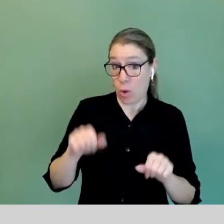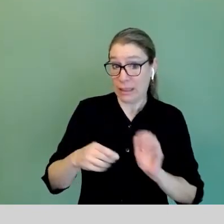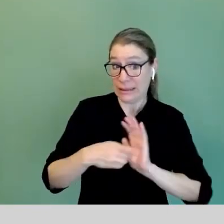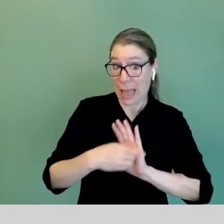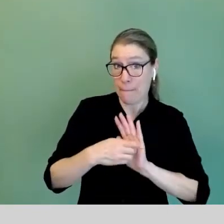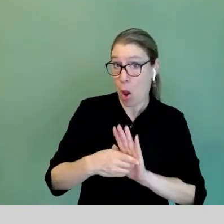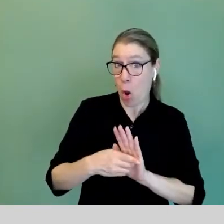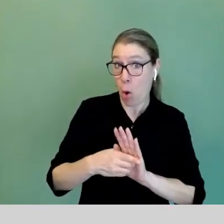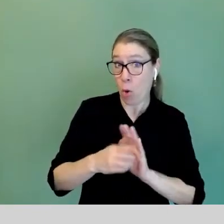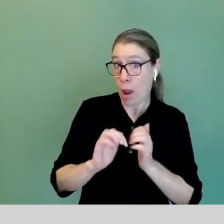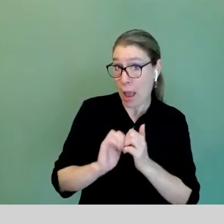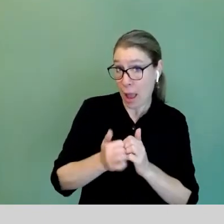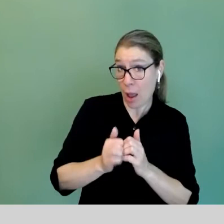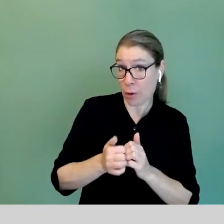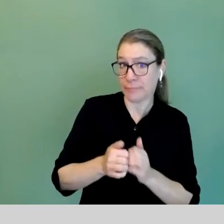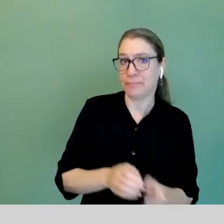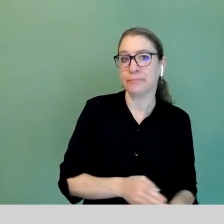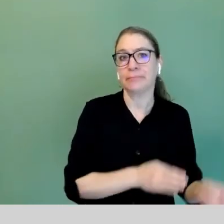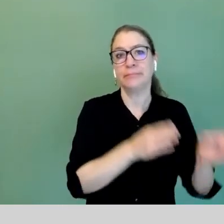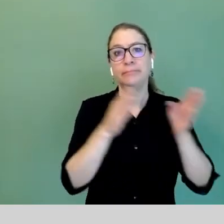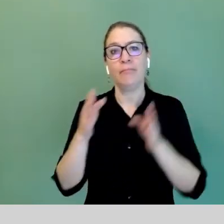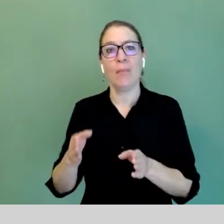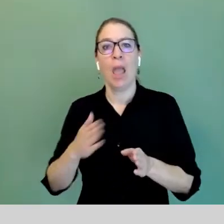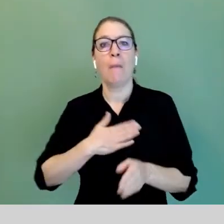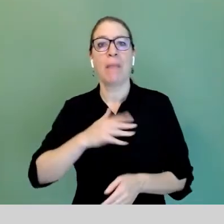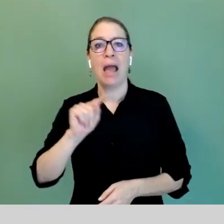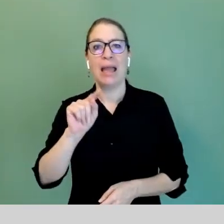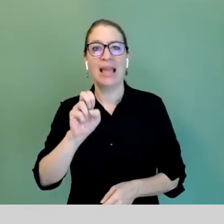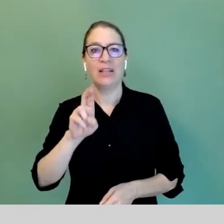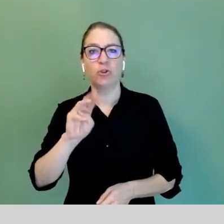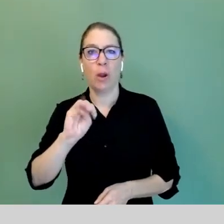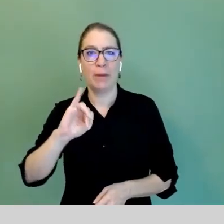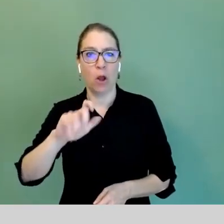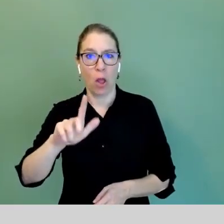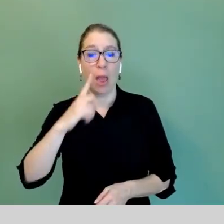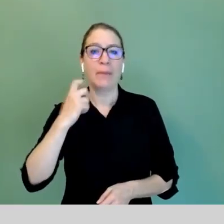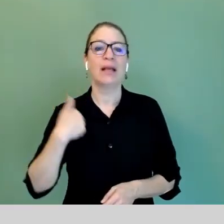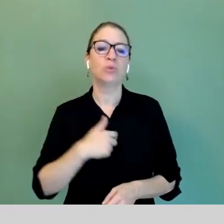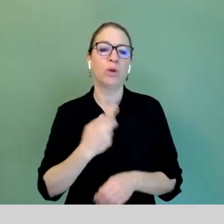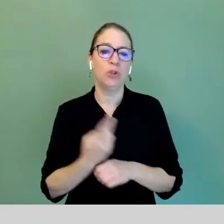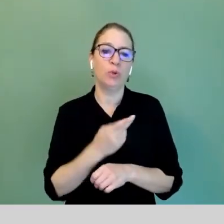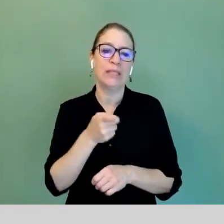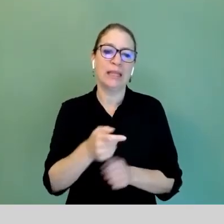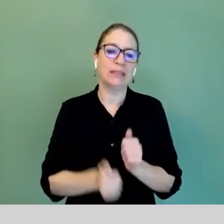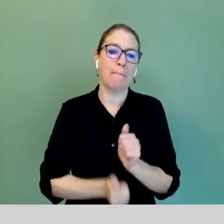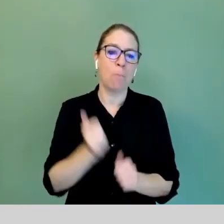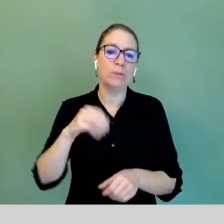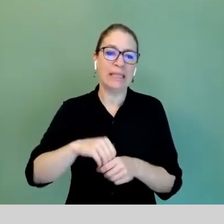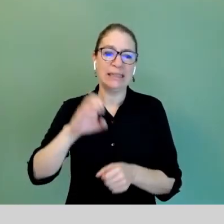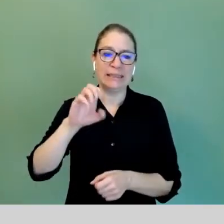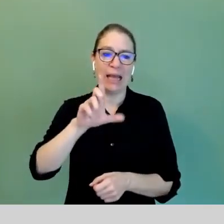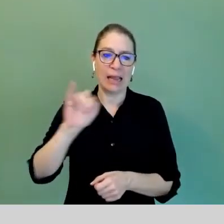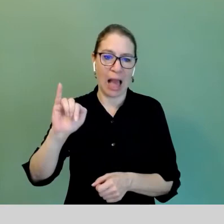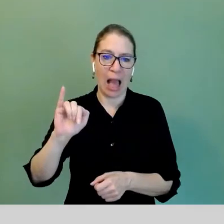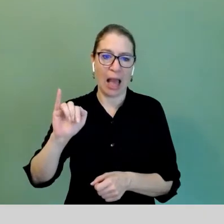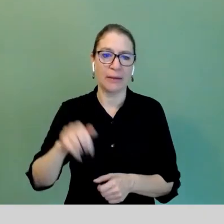I'm actually going to jump over to my terminal because we're using Great expectations, mostly in the CLI. So let's do that.